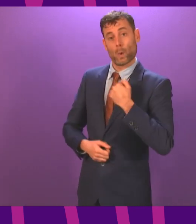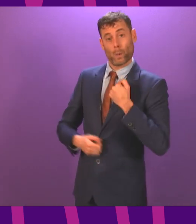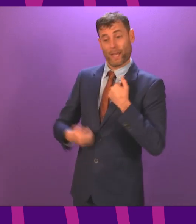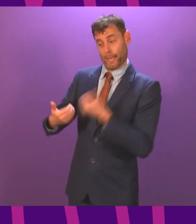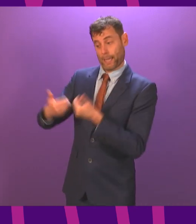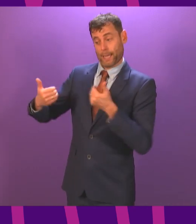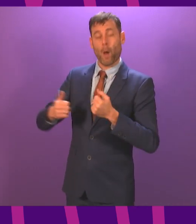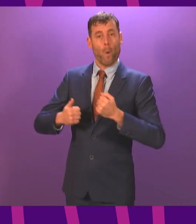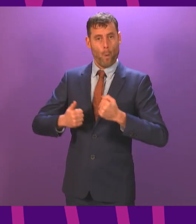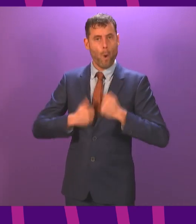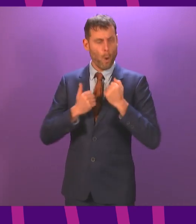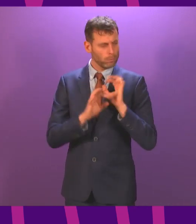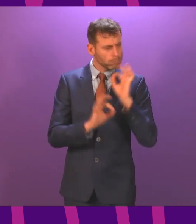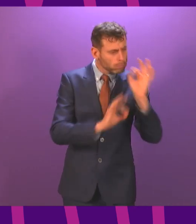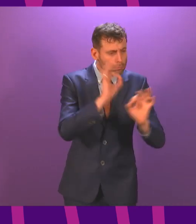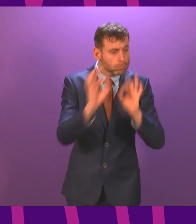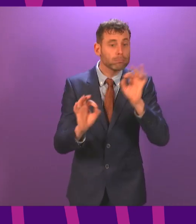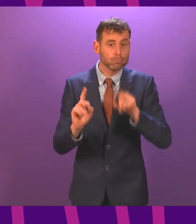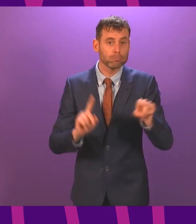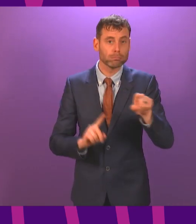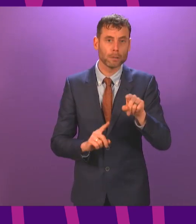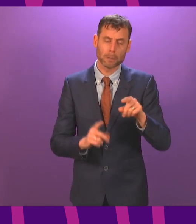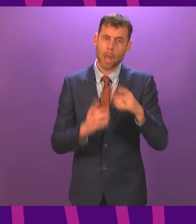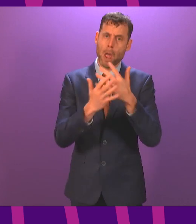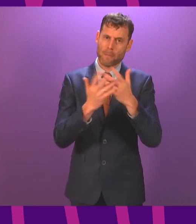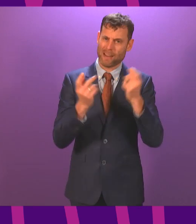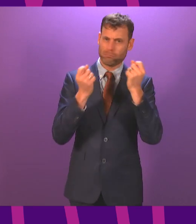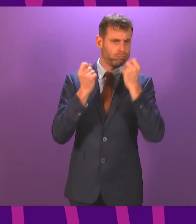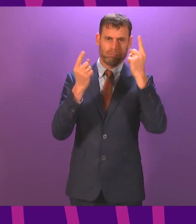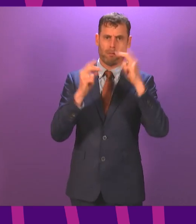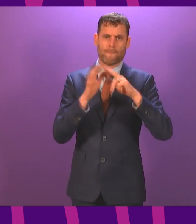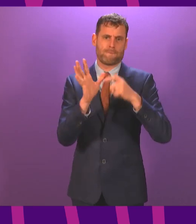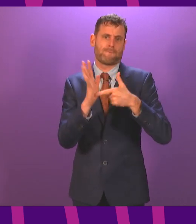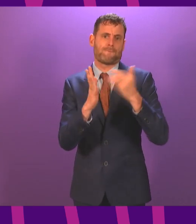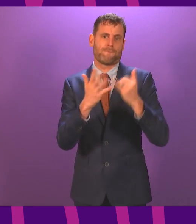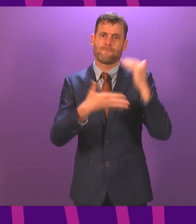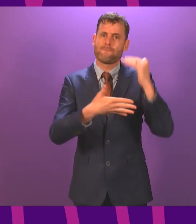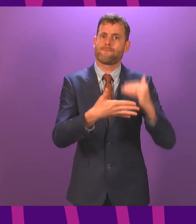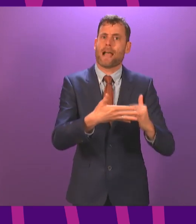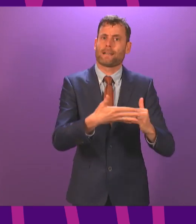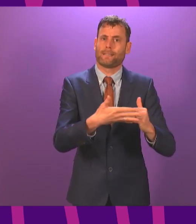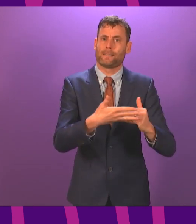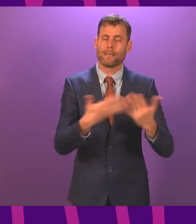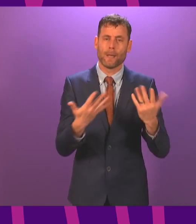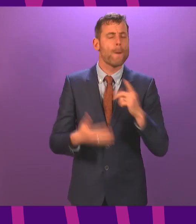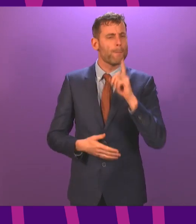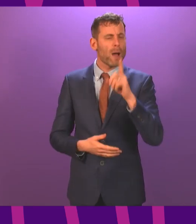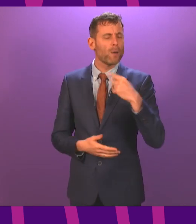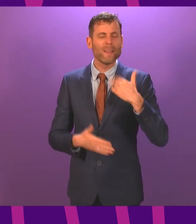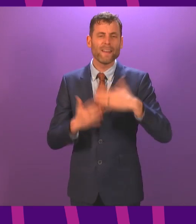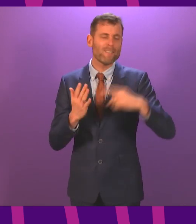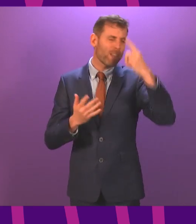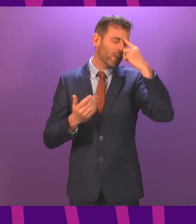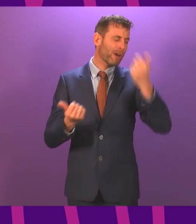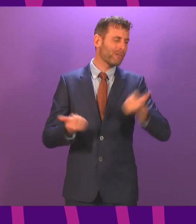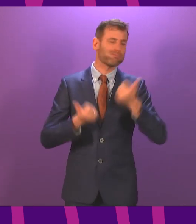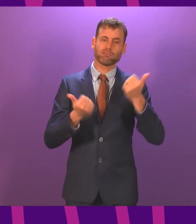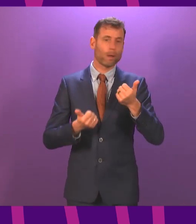key messages, but we are not complacent about any of the issues. Those who have watched